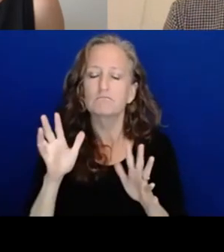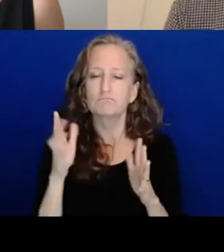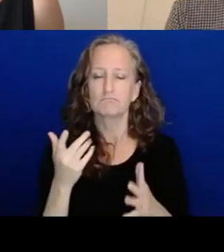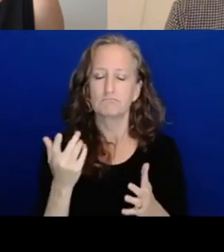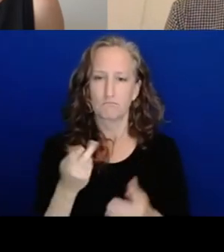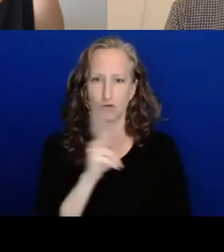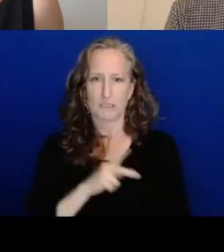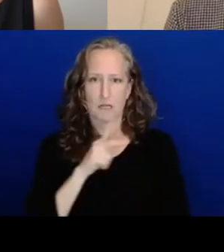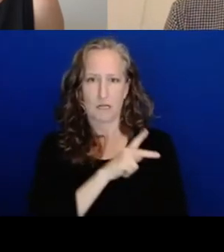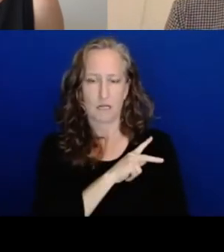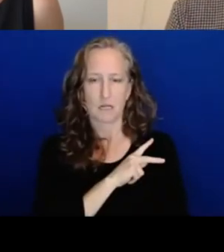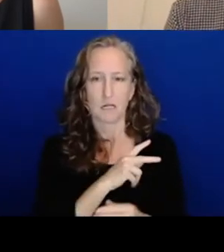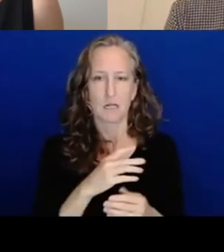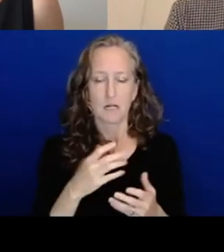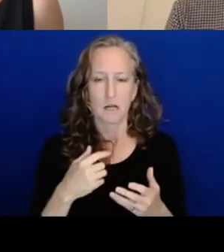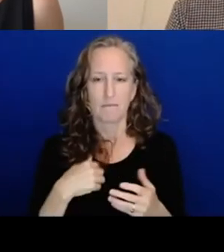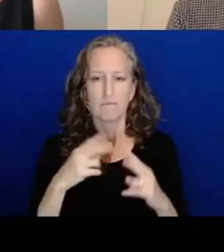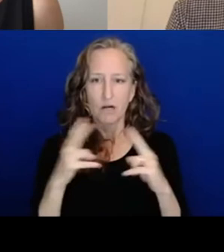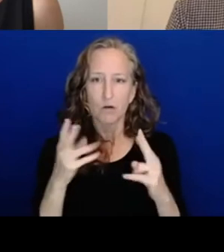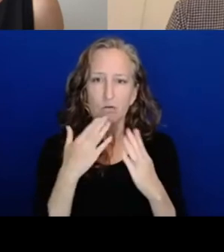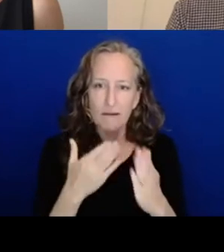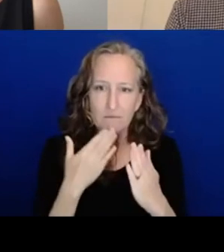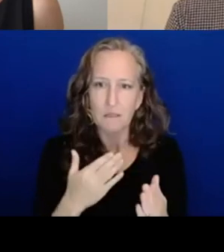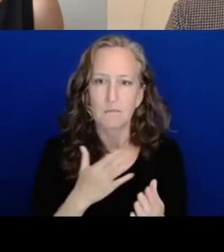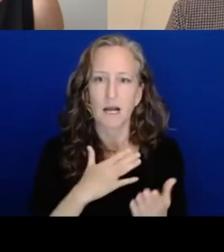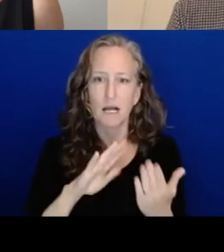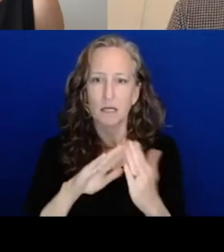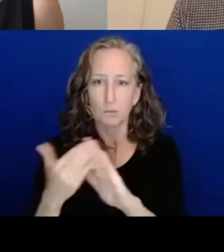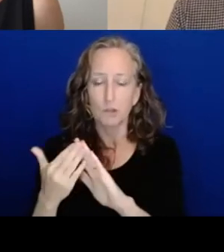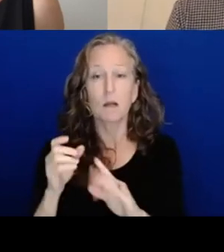human being, I'm grateful and always going to carry an attitude of gratitude for continued